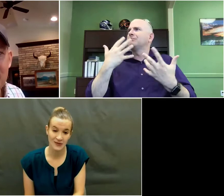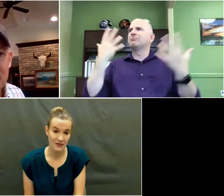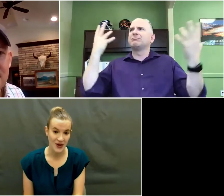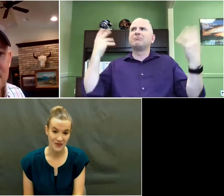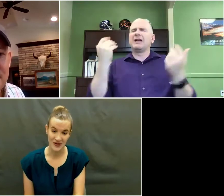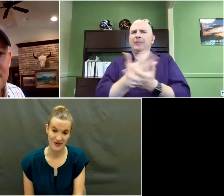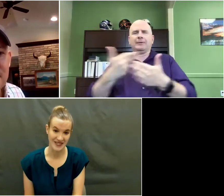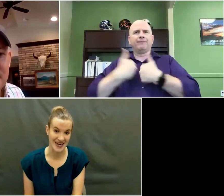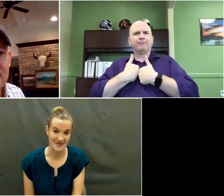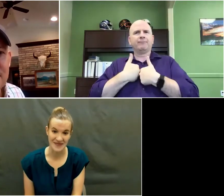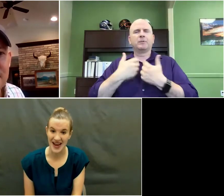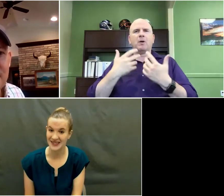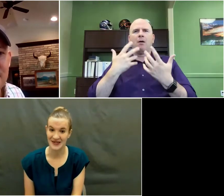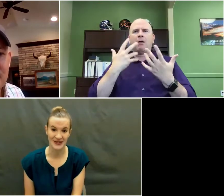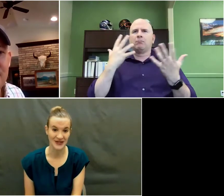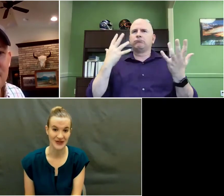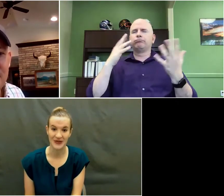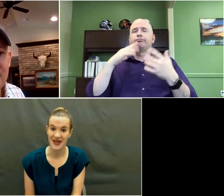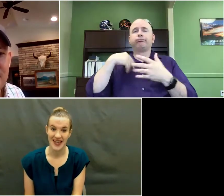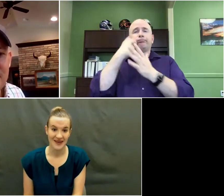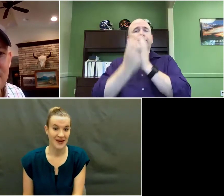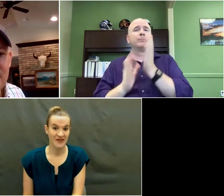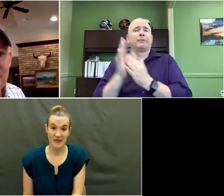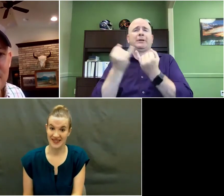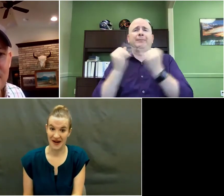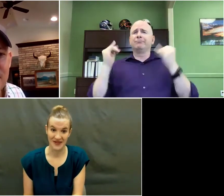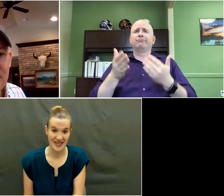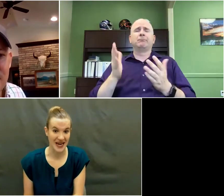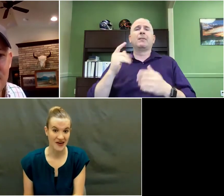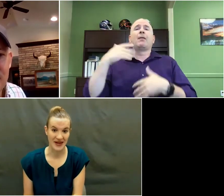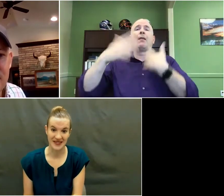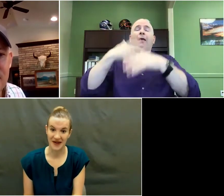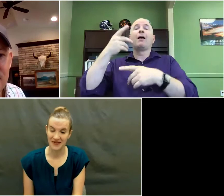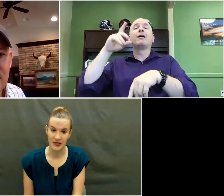on my own for the first time. I had to learn to fend for myself and take care of myself. So it